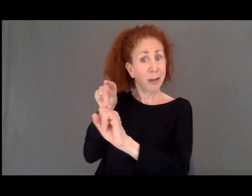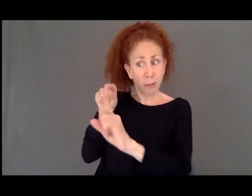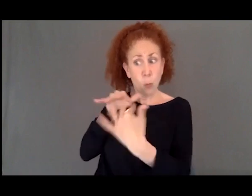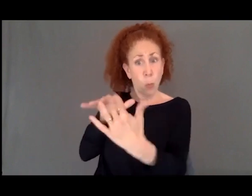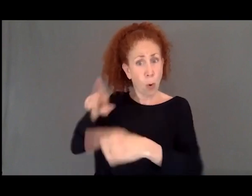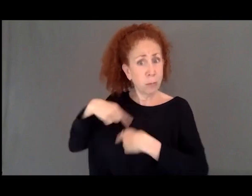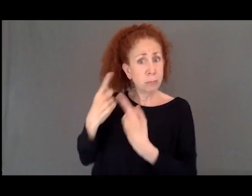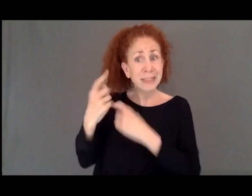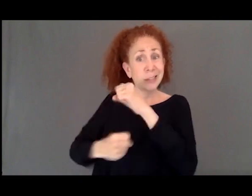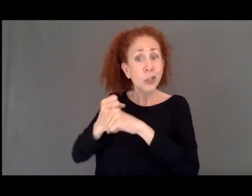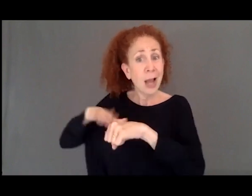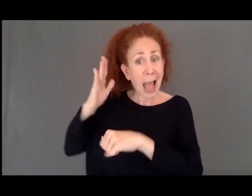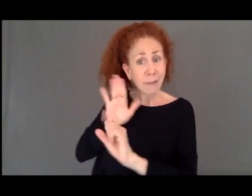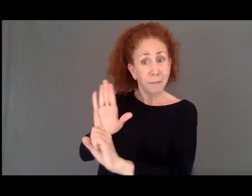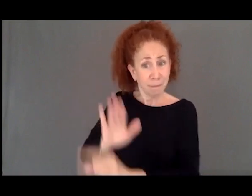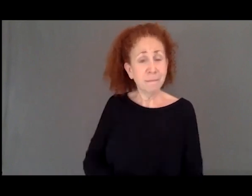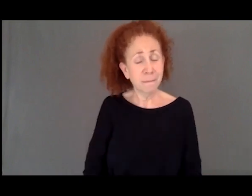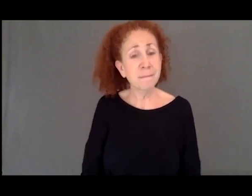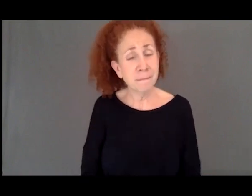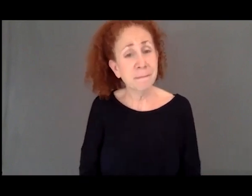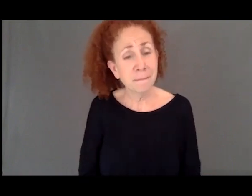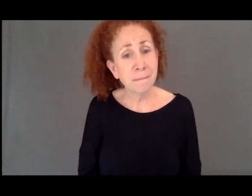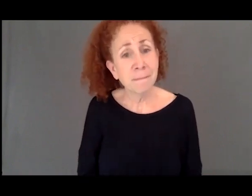in war for a year and change.